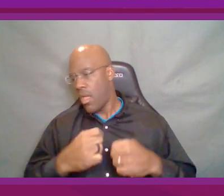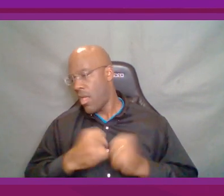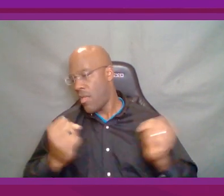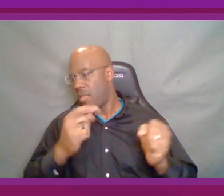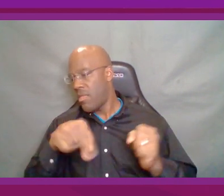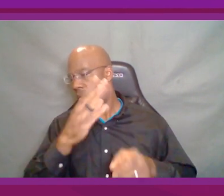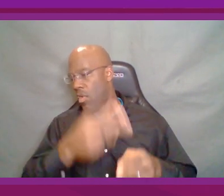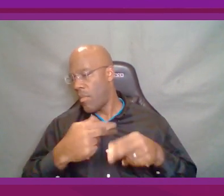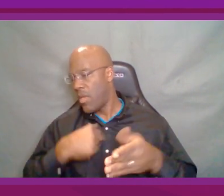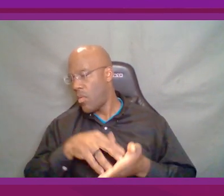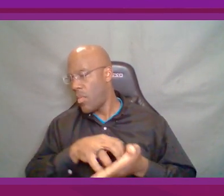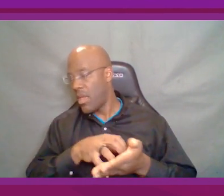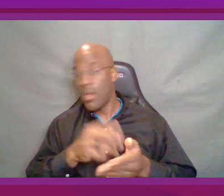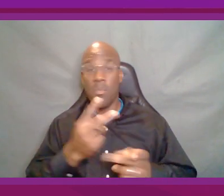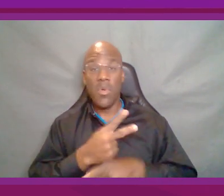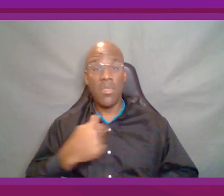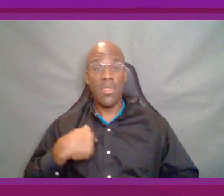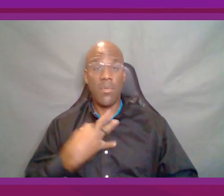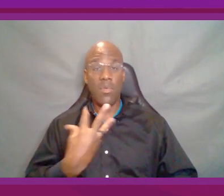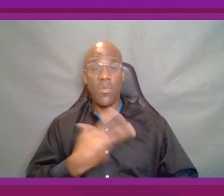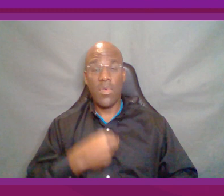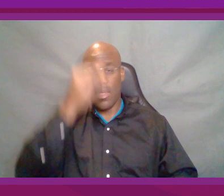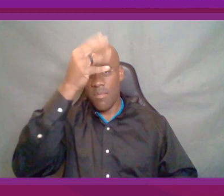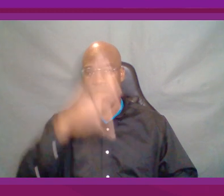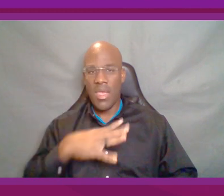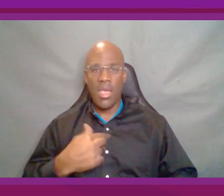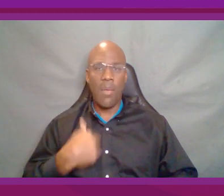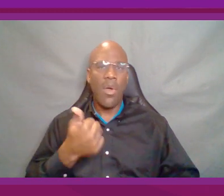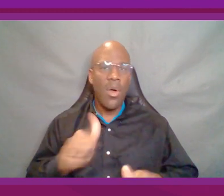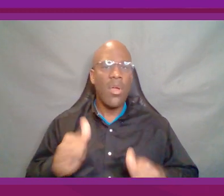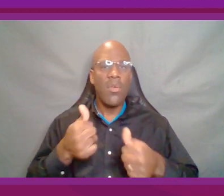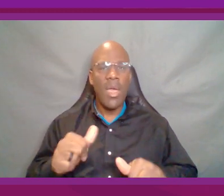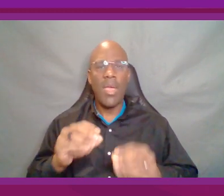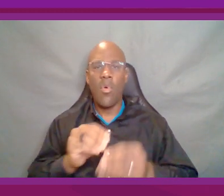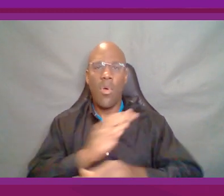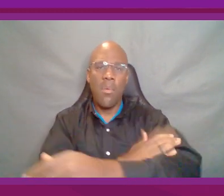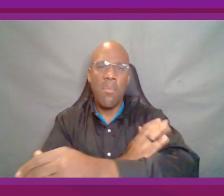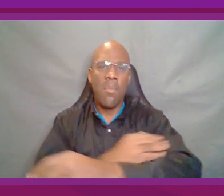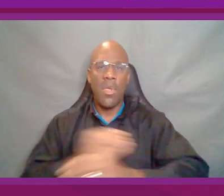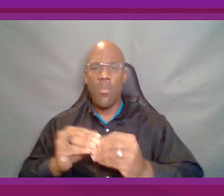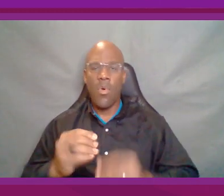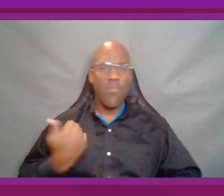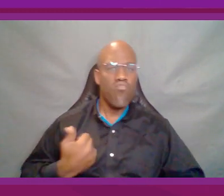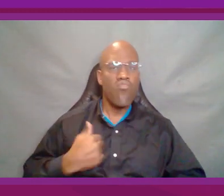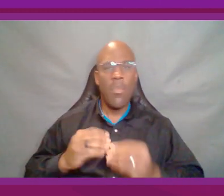and as a trans man I always had to try to be more masculine, be strong, and I was very fearful